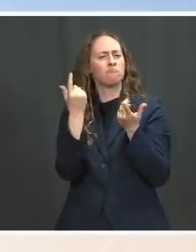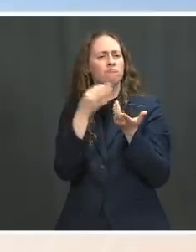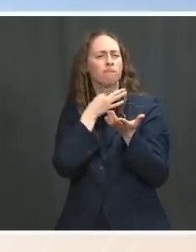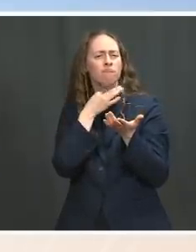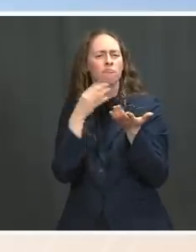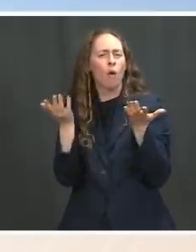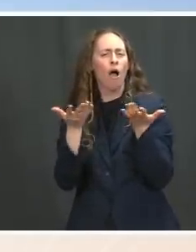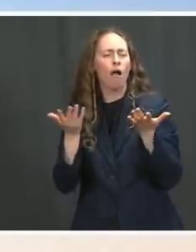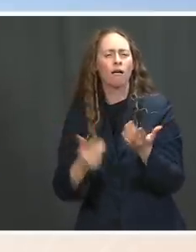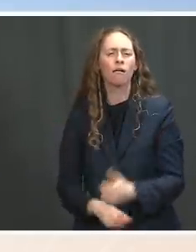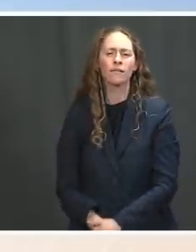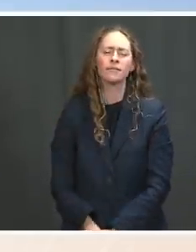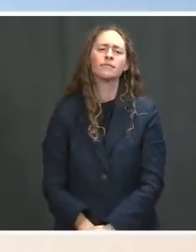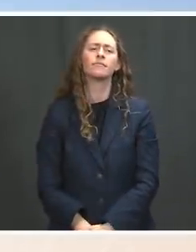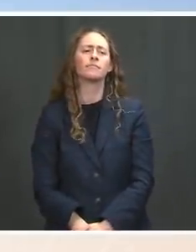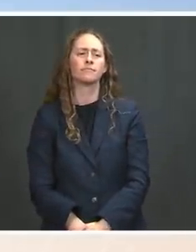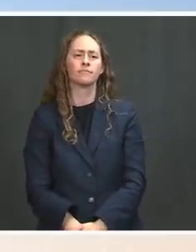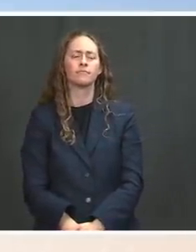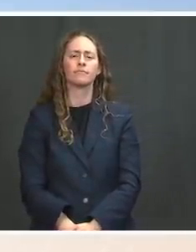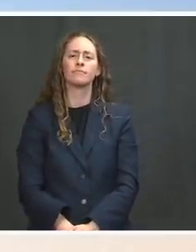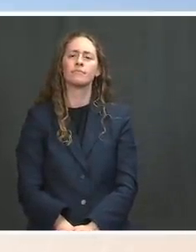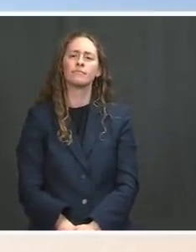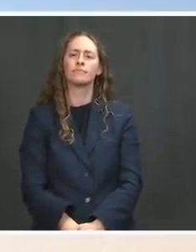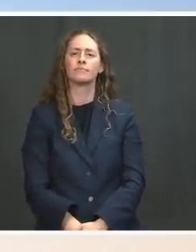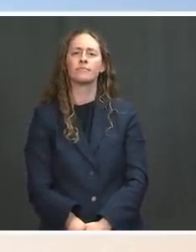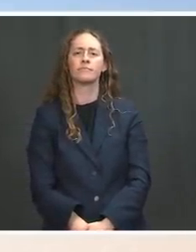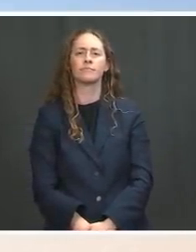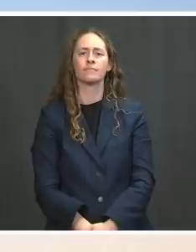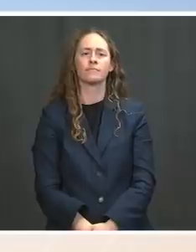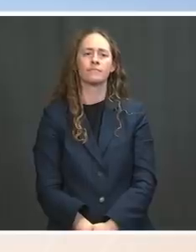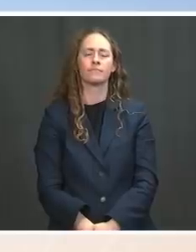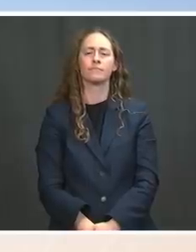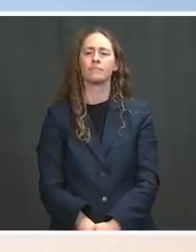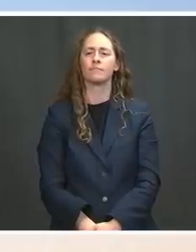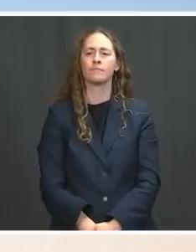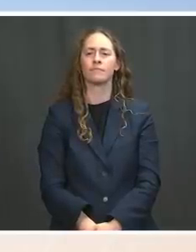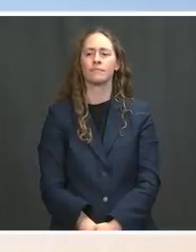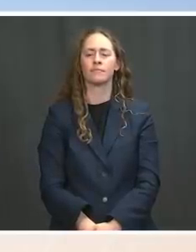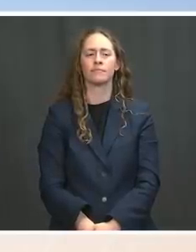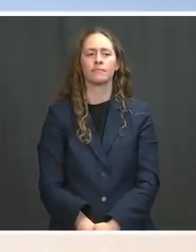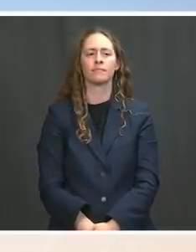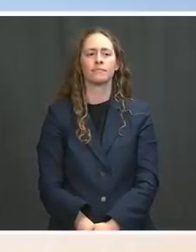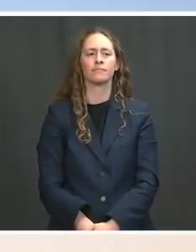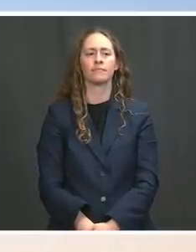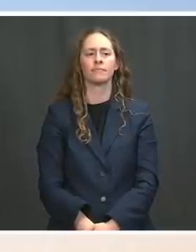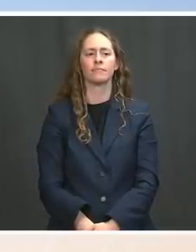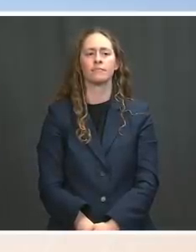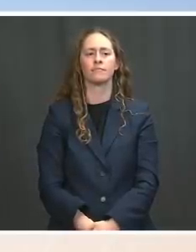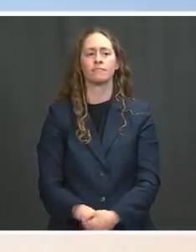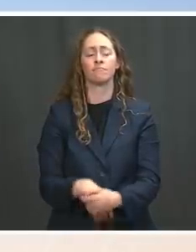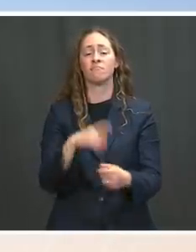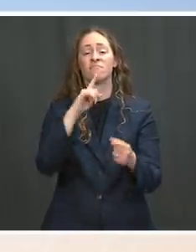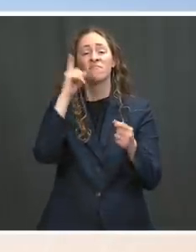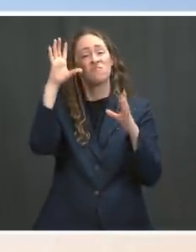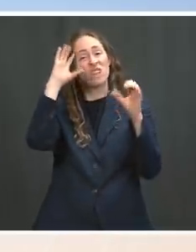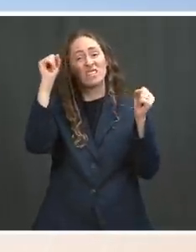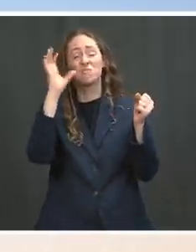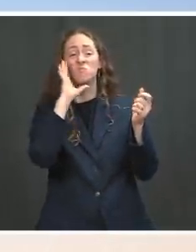wanted to convey that we -- the world is not waiting for us to work together here,